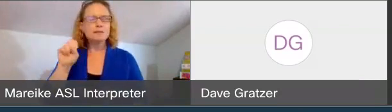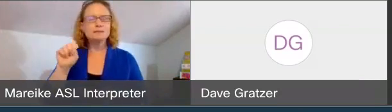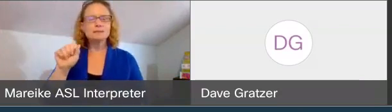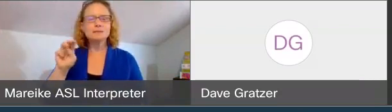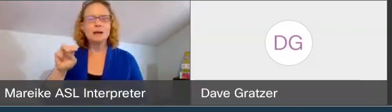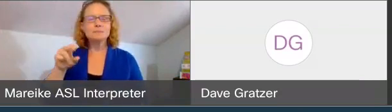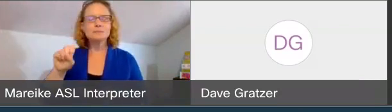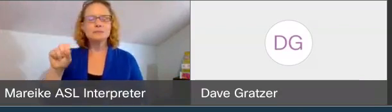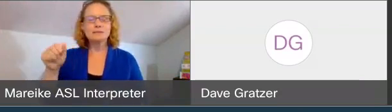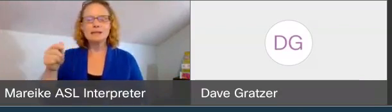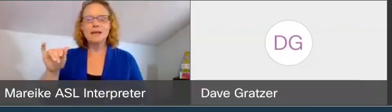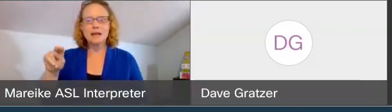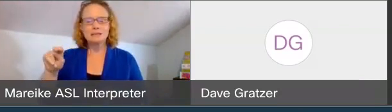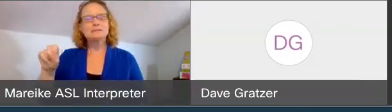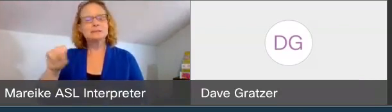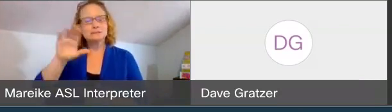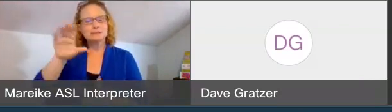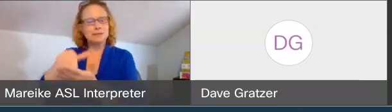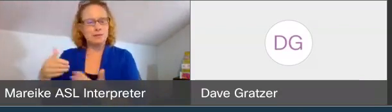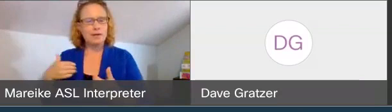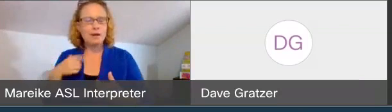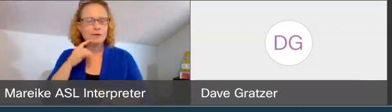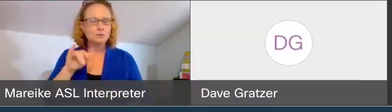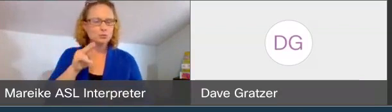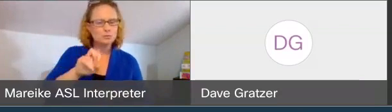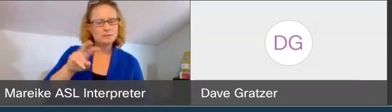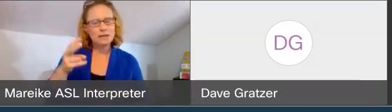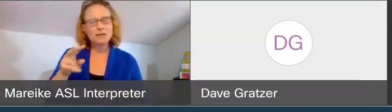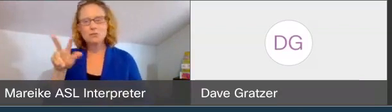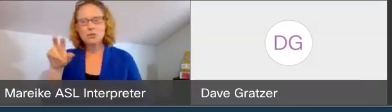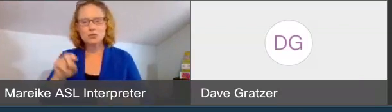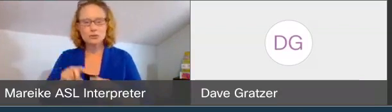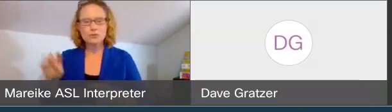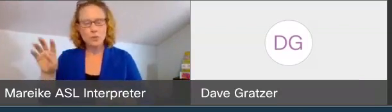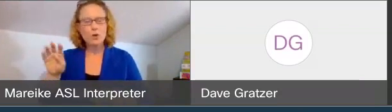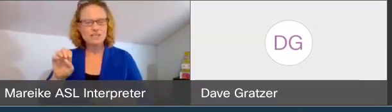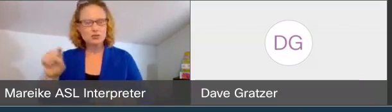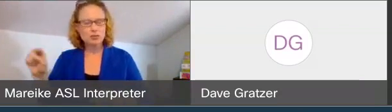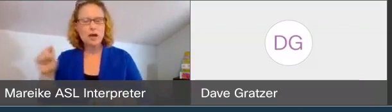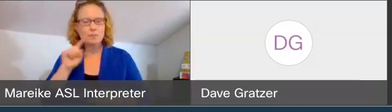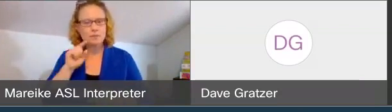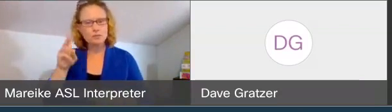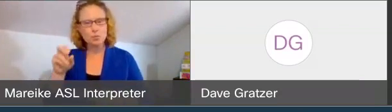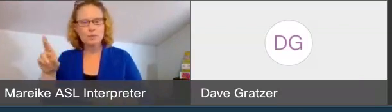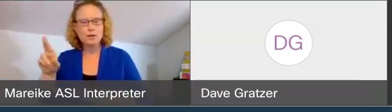2nd, from 2:30- 4:00 Eastern Time, there is a Webinar on evidence-based treatments for trauma